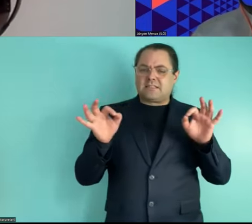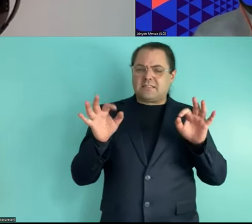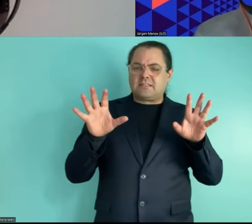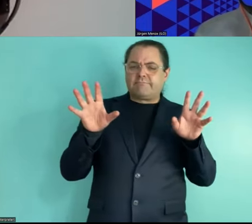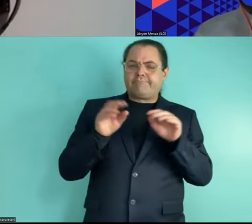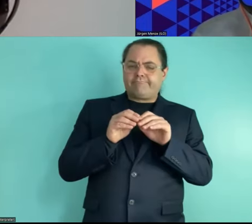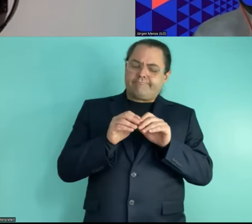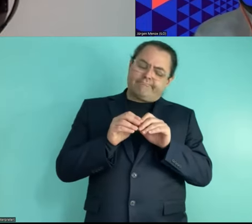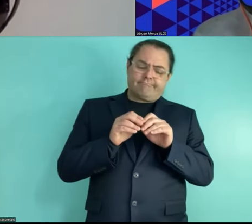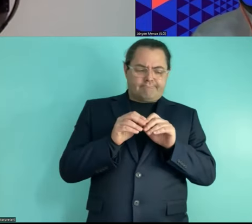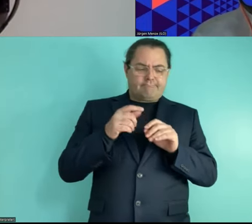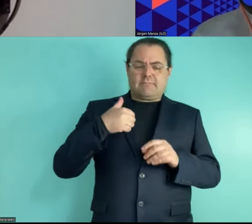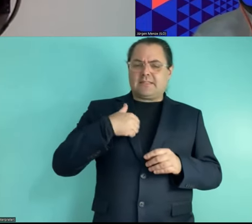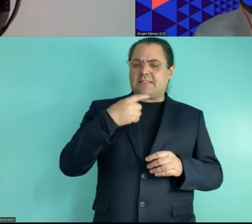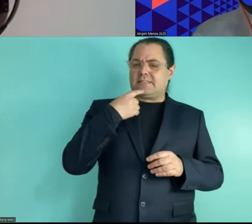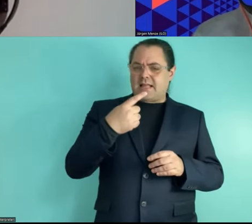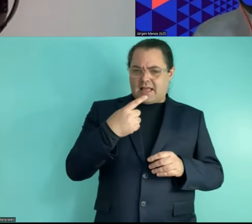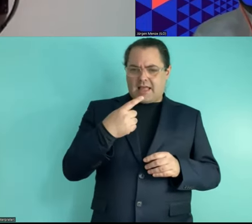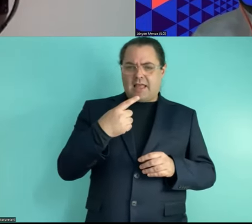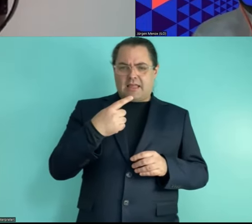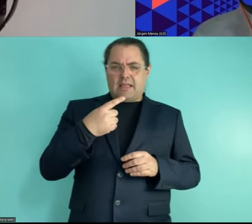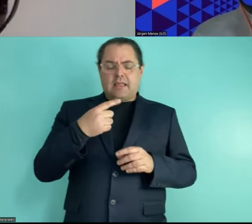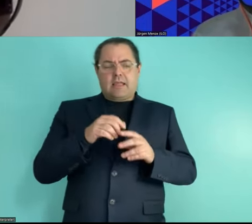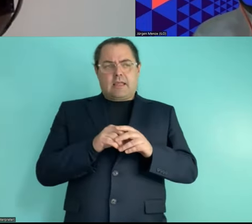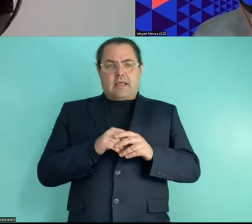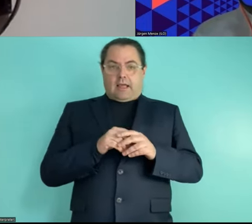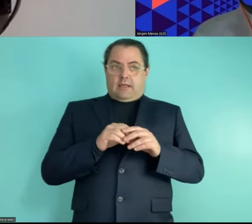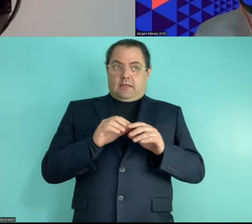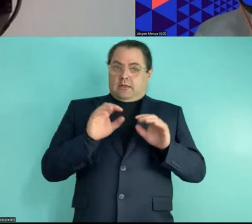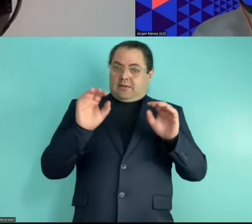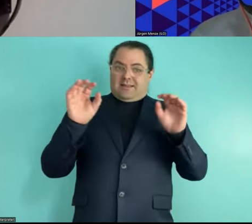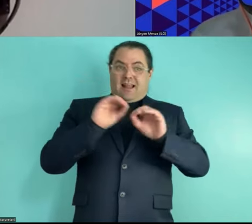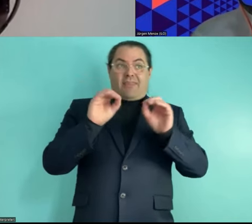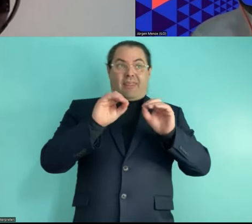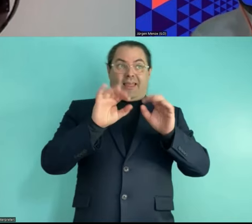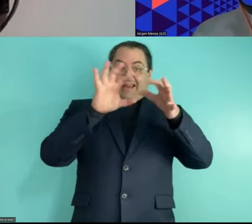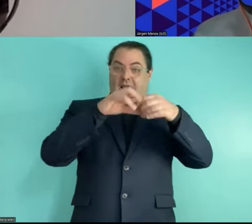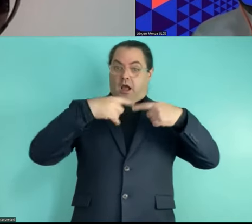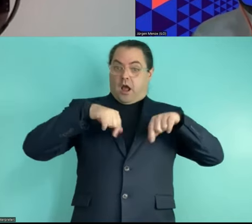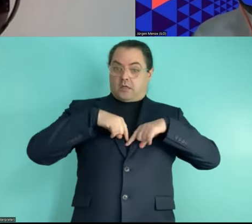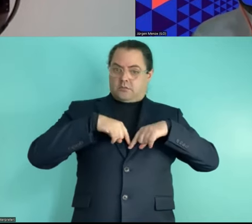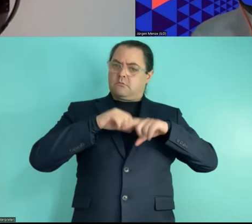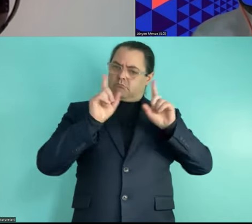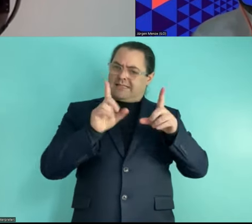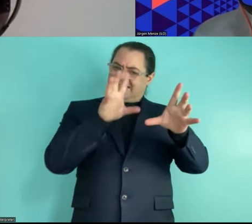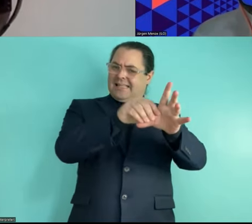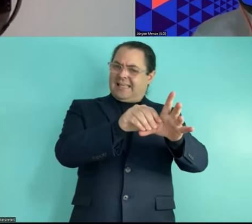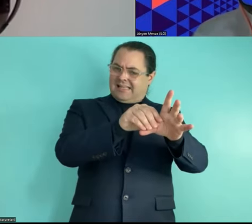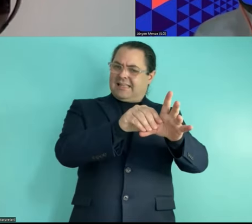those words that there's nothing for us without us. Persons with Disabilities must ensure